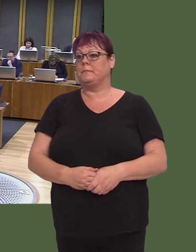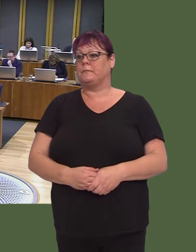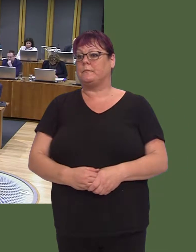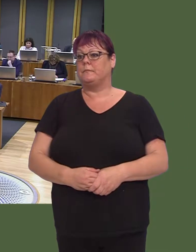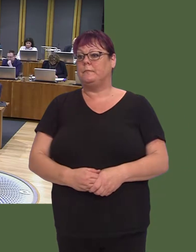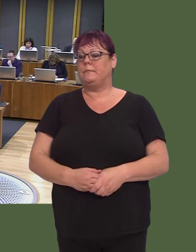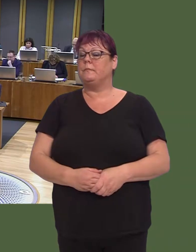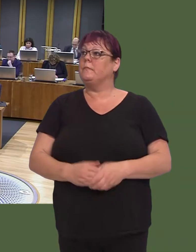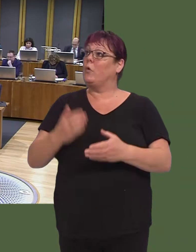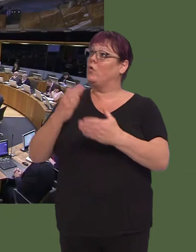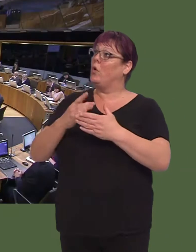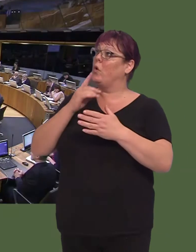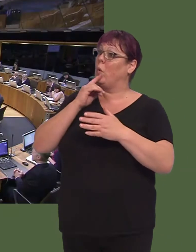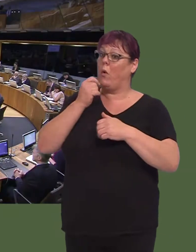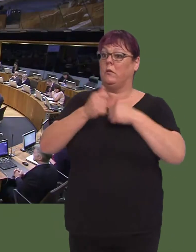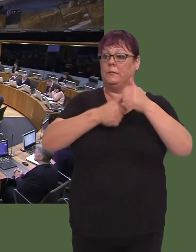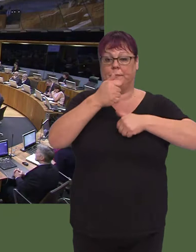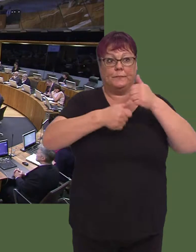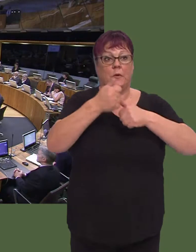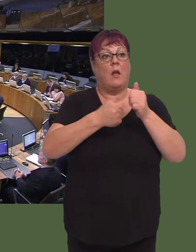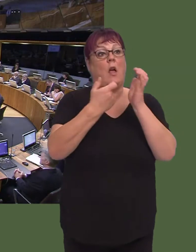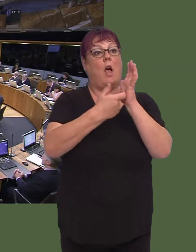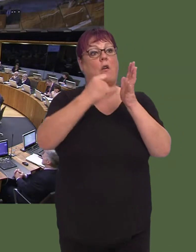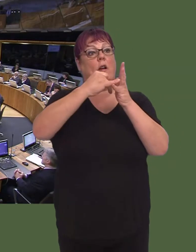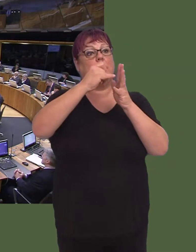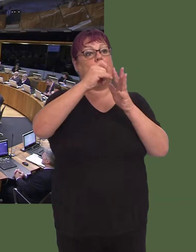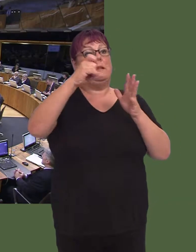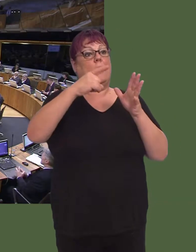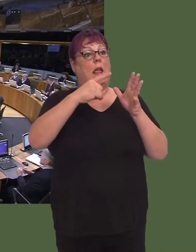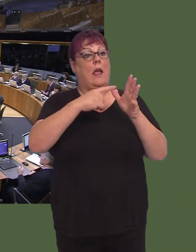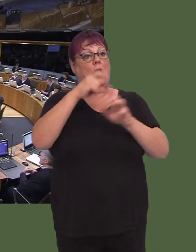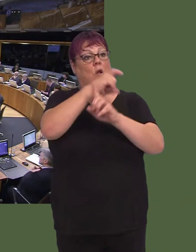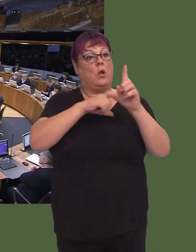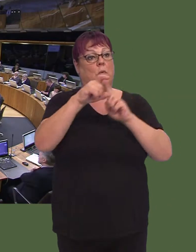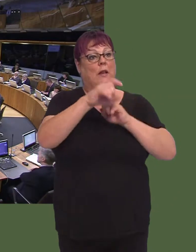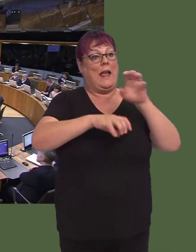Mark Isherwood AM: I'm sure you'll join me in congratulating the winners of RSPCA Cymru's